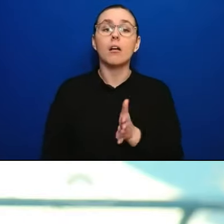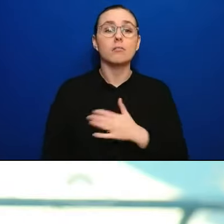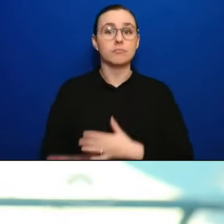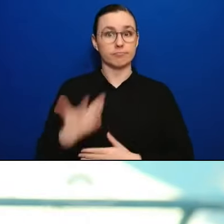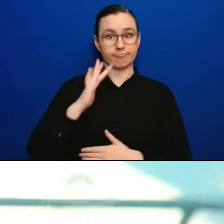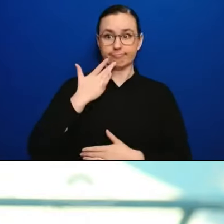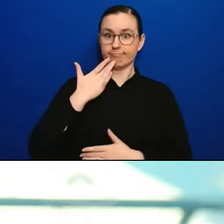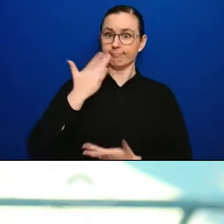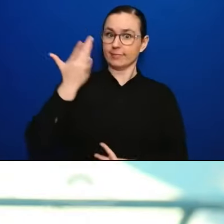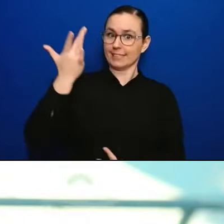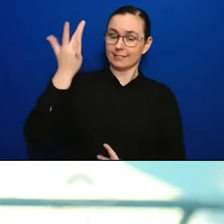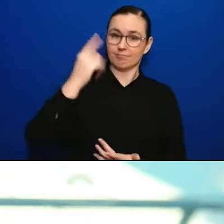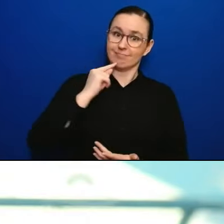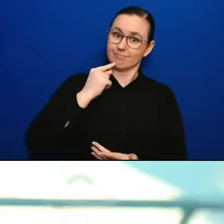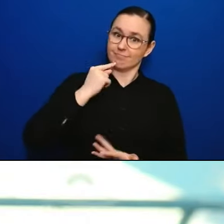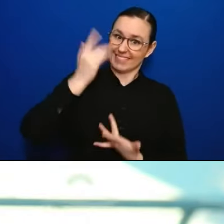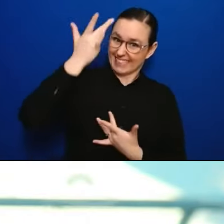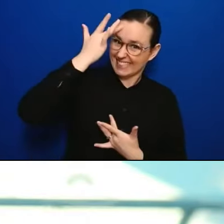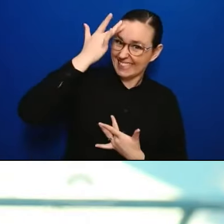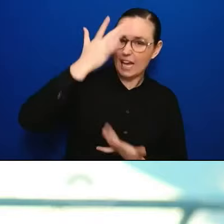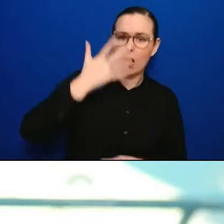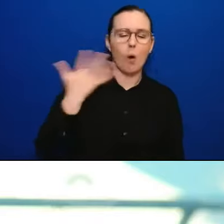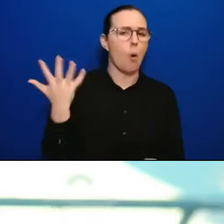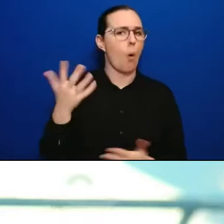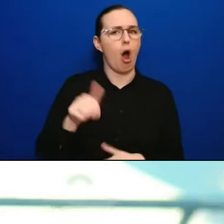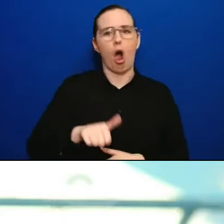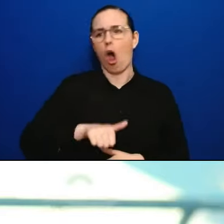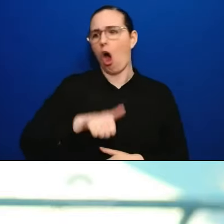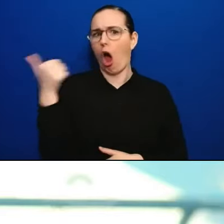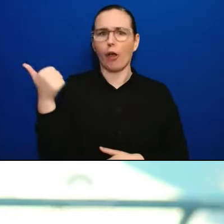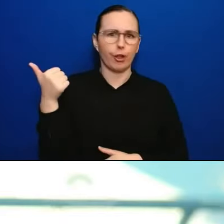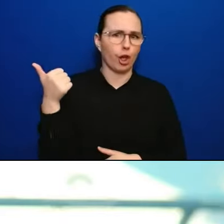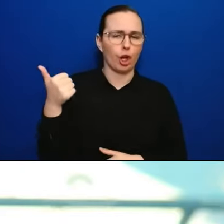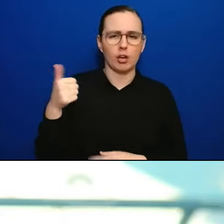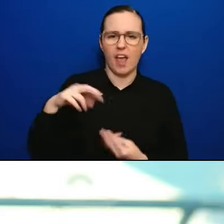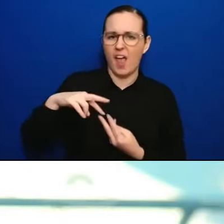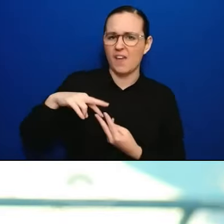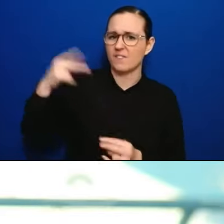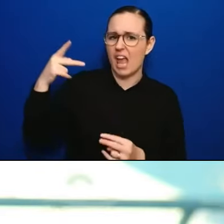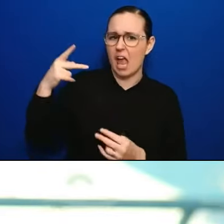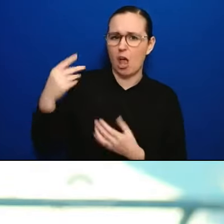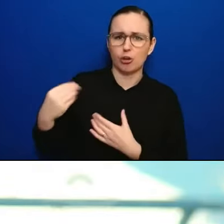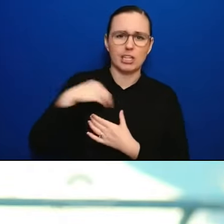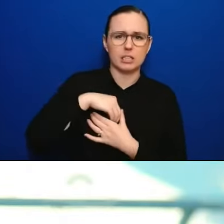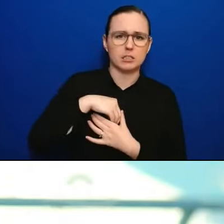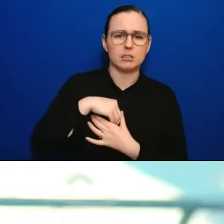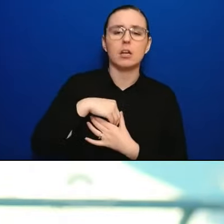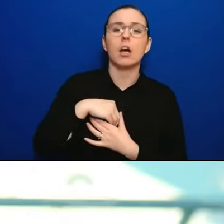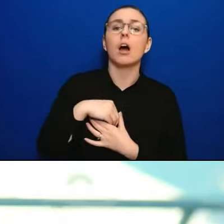Looking at who is getting the vaccination levels, whether it's more serious, whether other respiratory viruses are